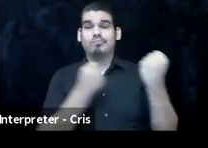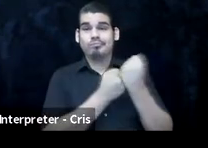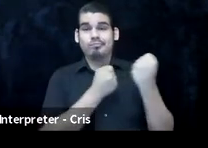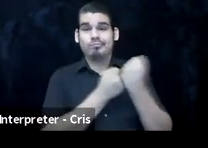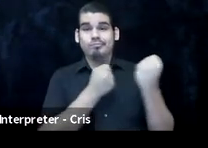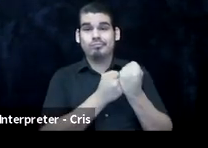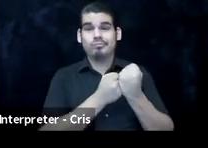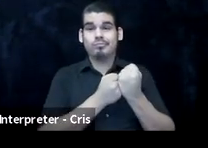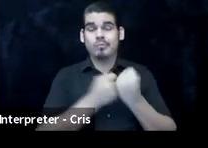So, again.